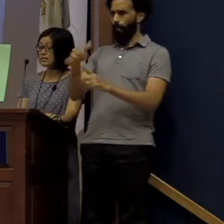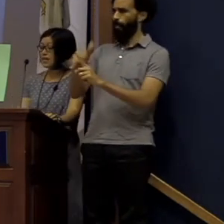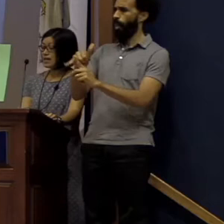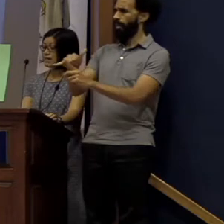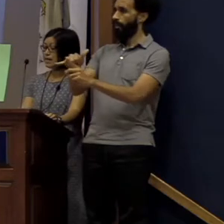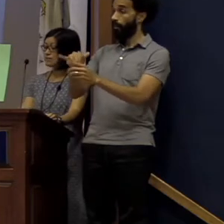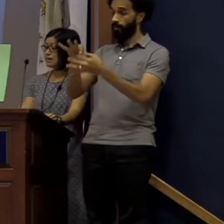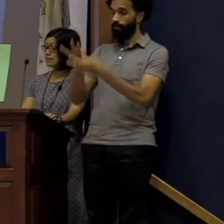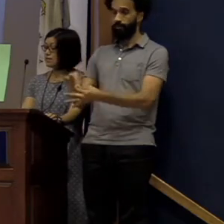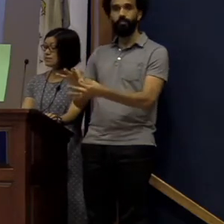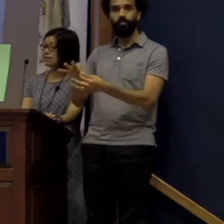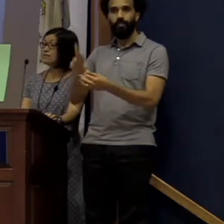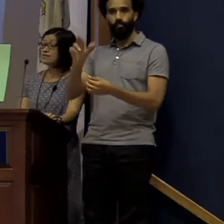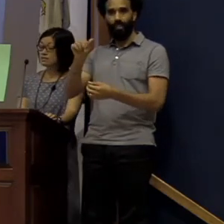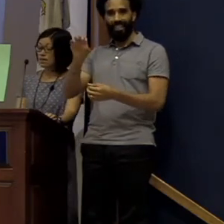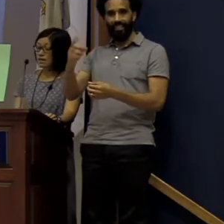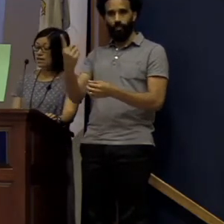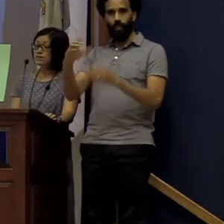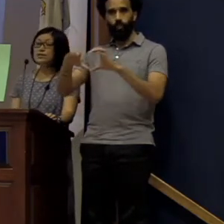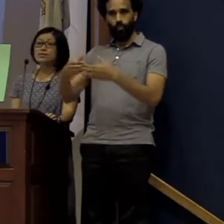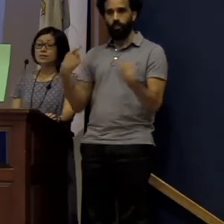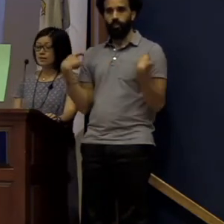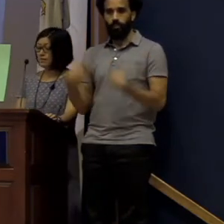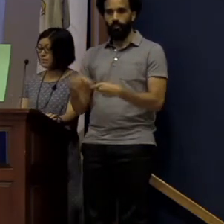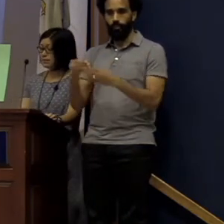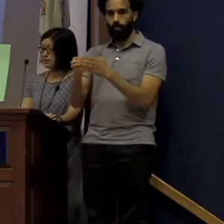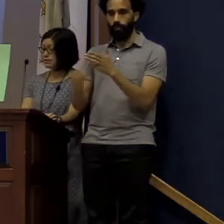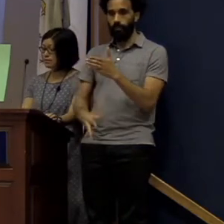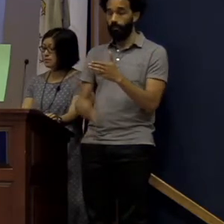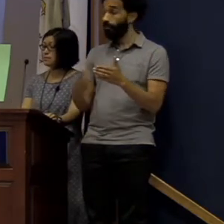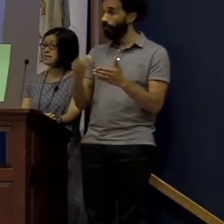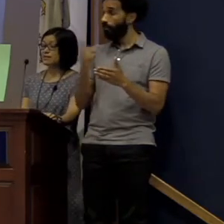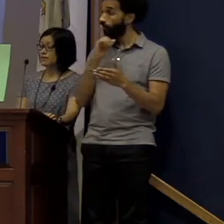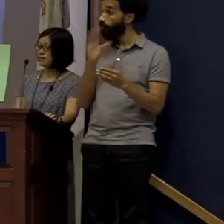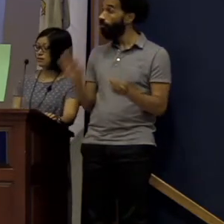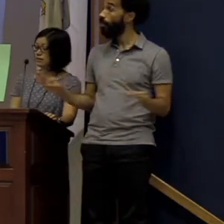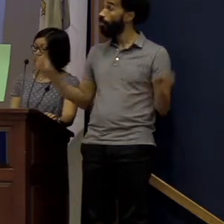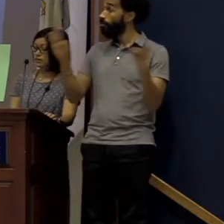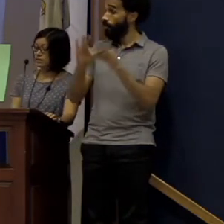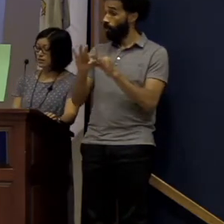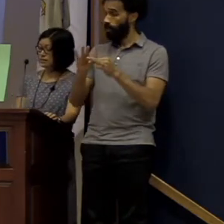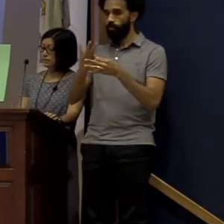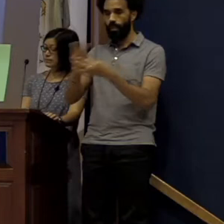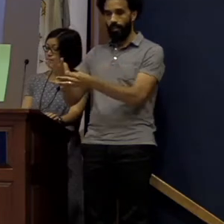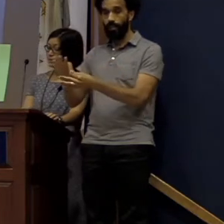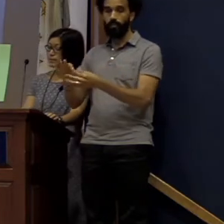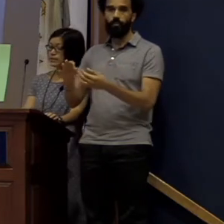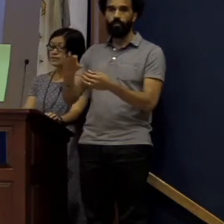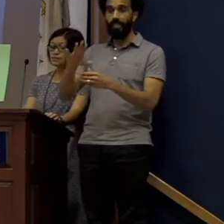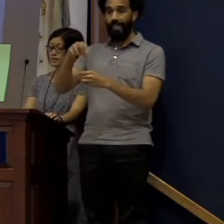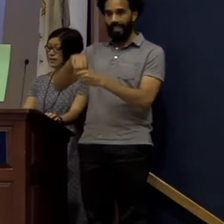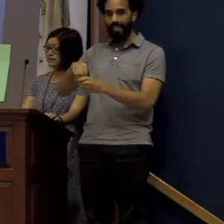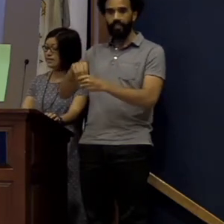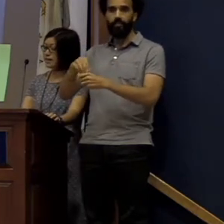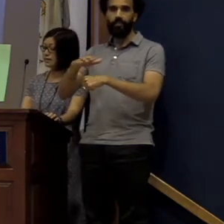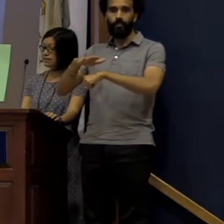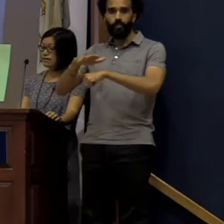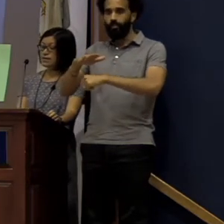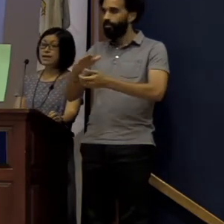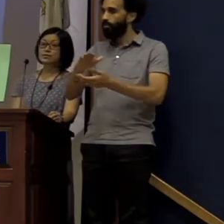they have scientific relevance and they were equally important to disciplinary content knowledge in STEM. The processes of science is active and also